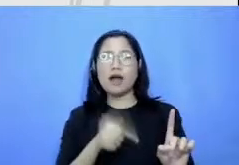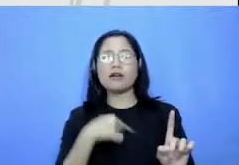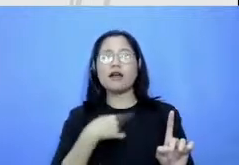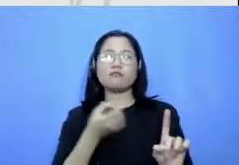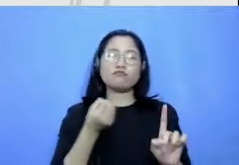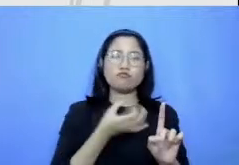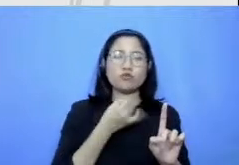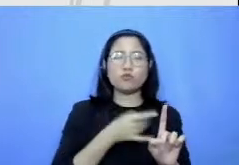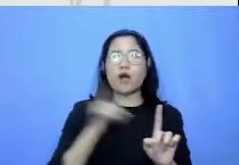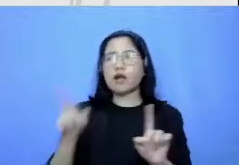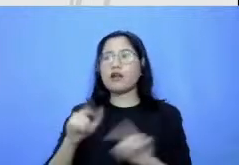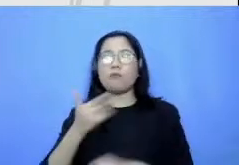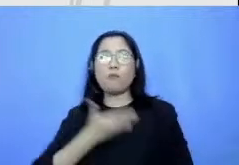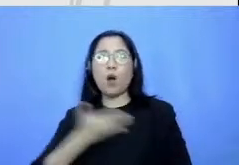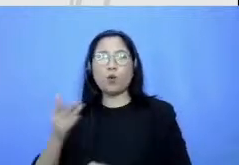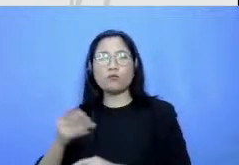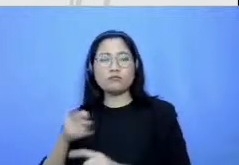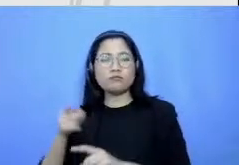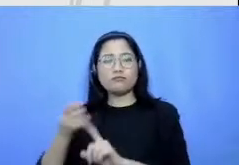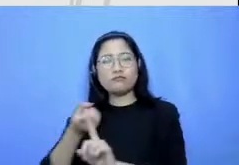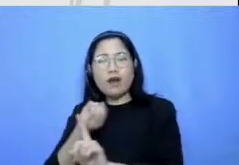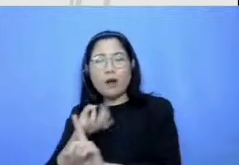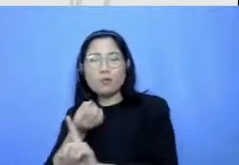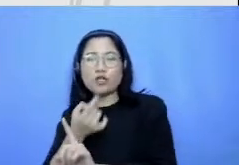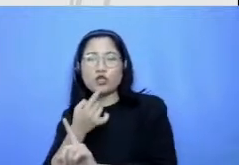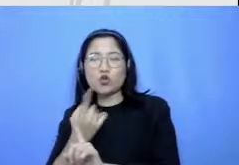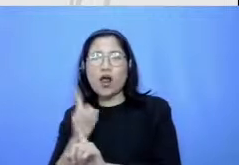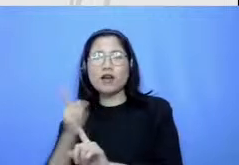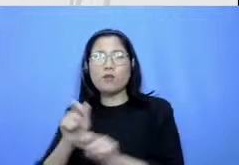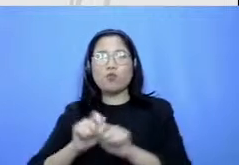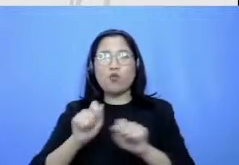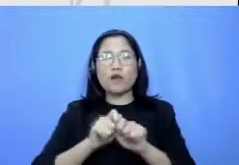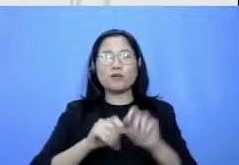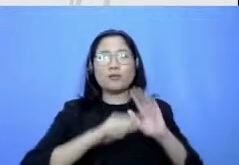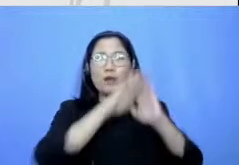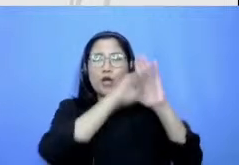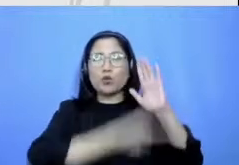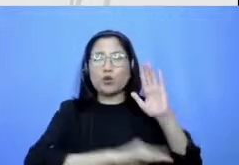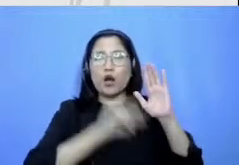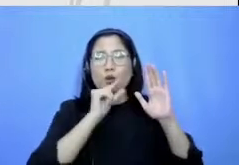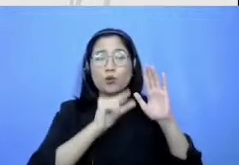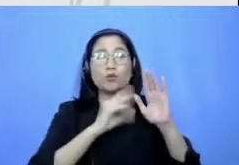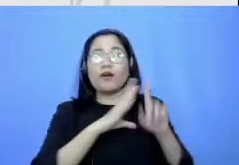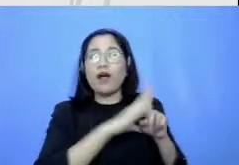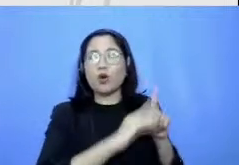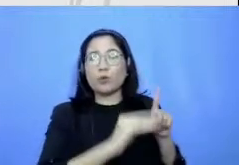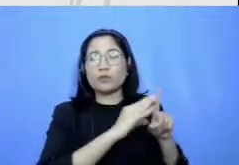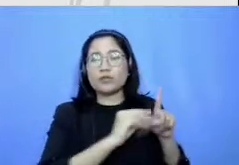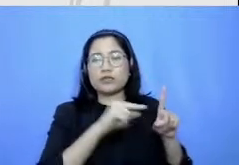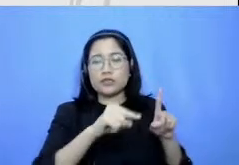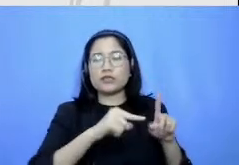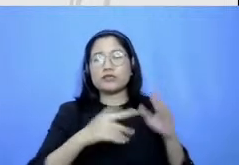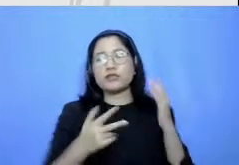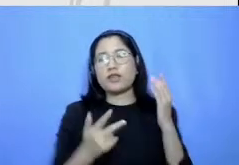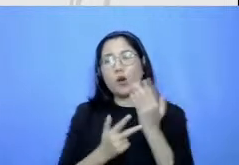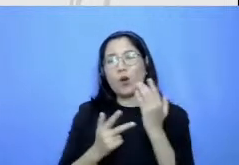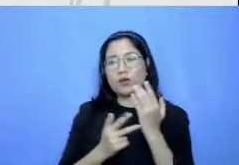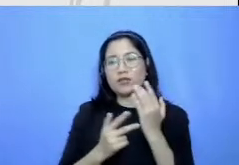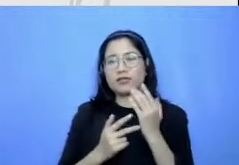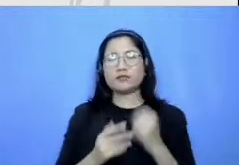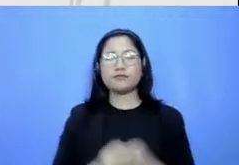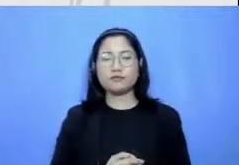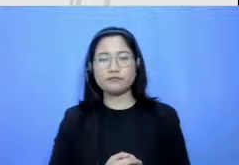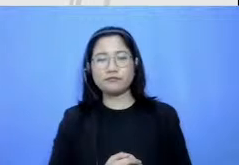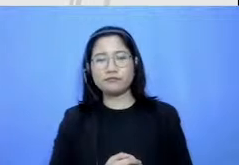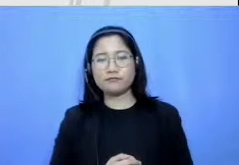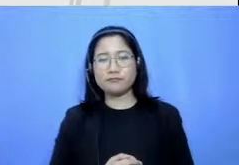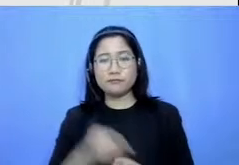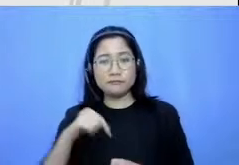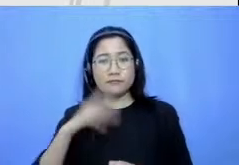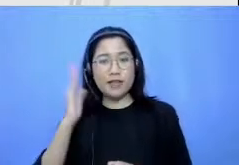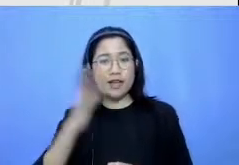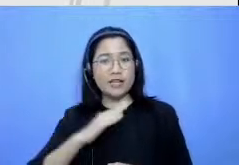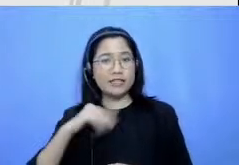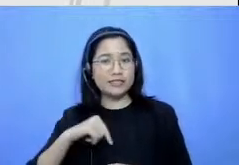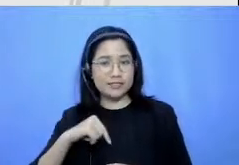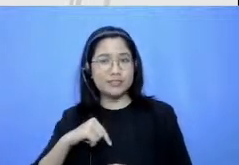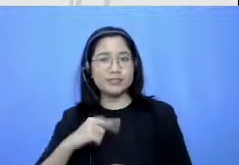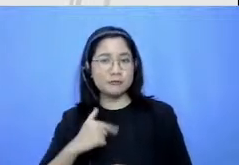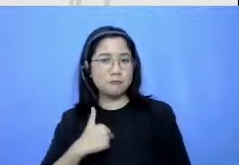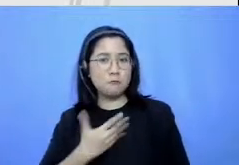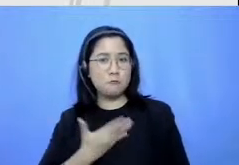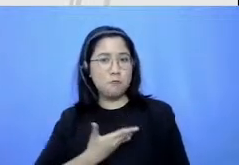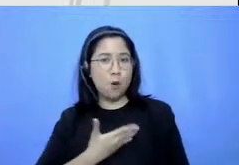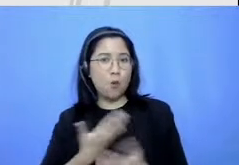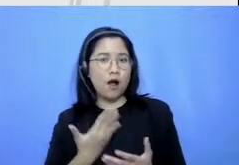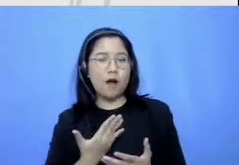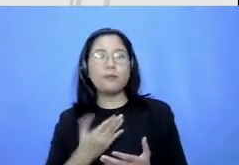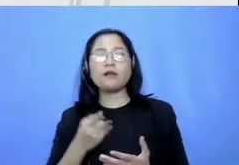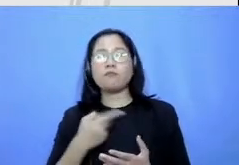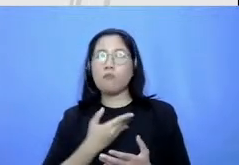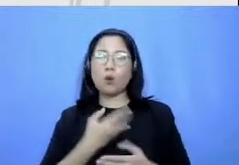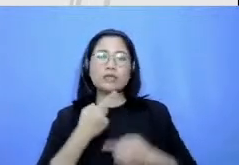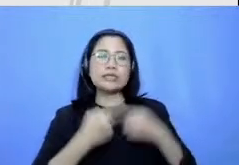policies for Today's technology production I received a mandate to tell a story about strong reasons